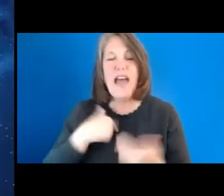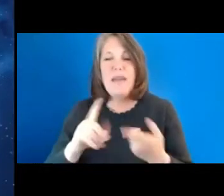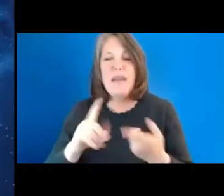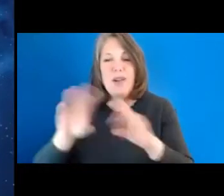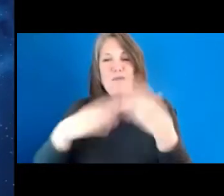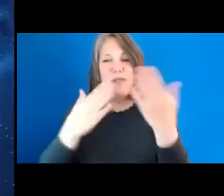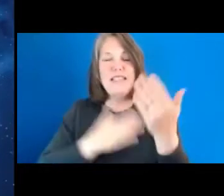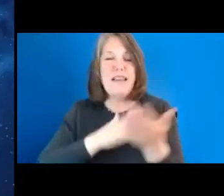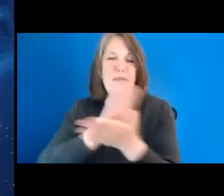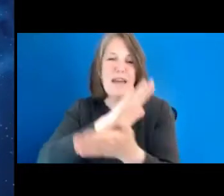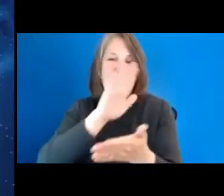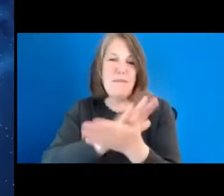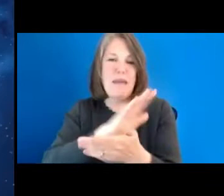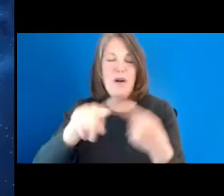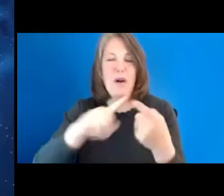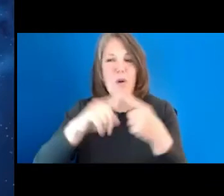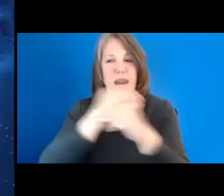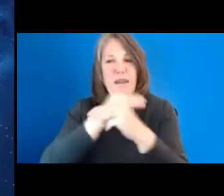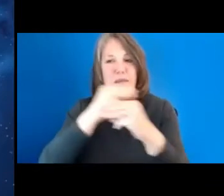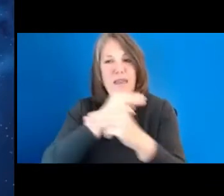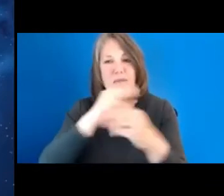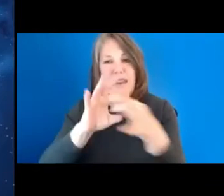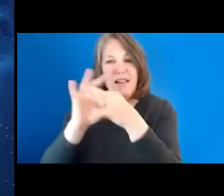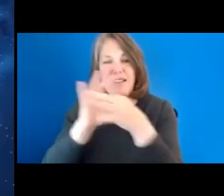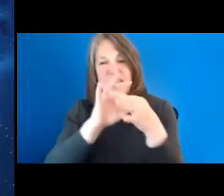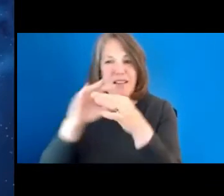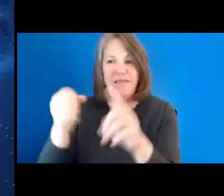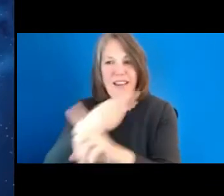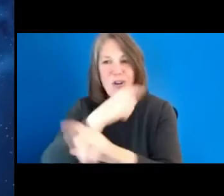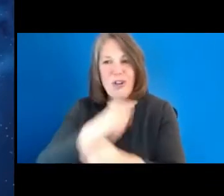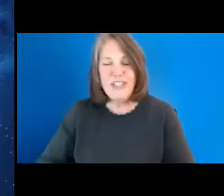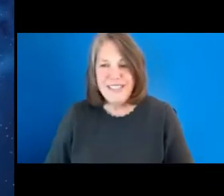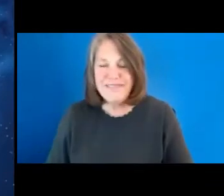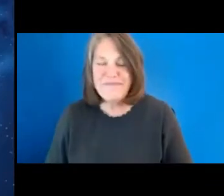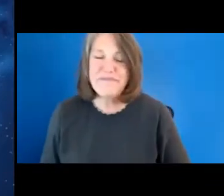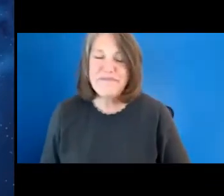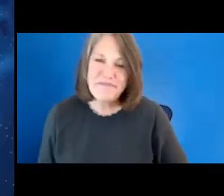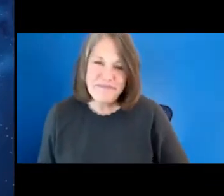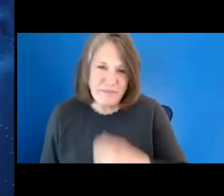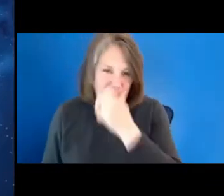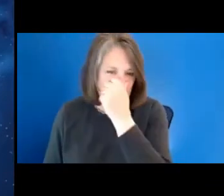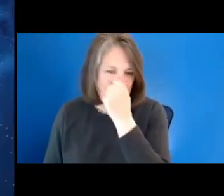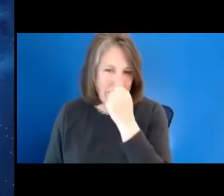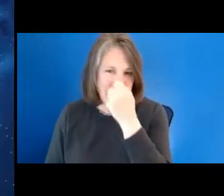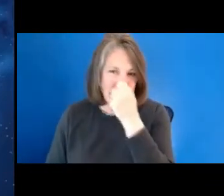16:37:36 when a mathematical connection diverges. 16:37:44 Before I begin, I would like to point